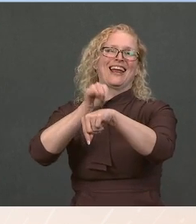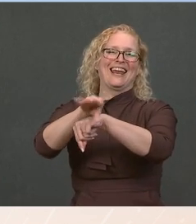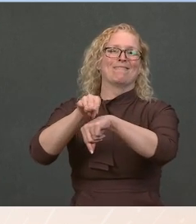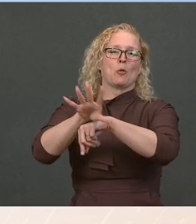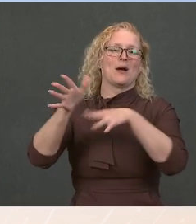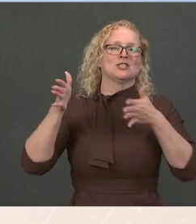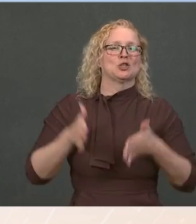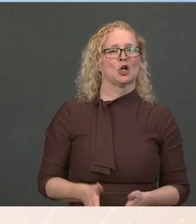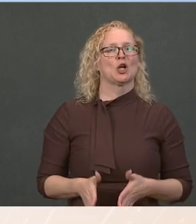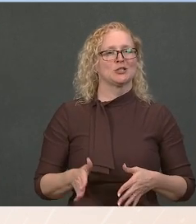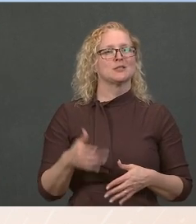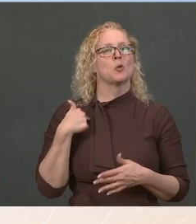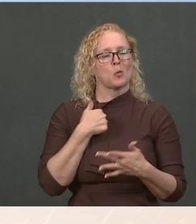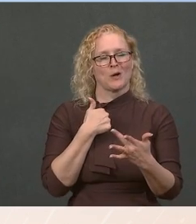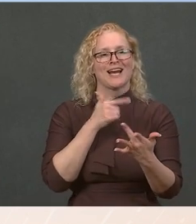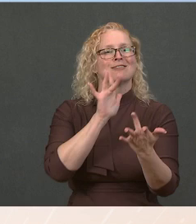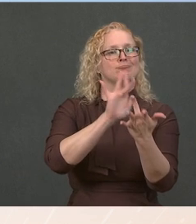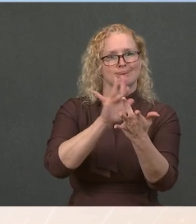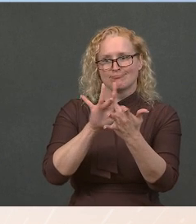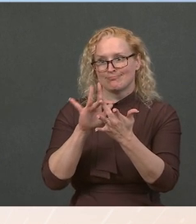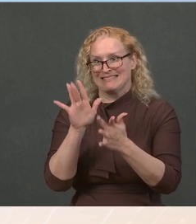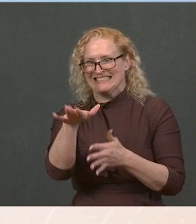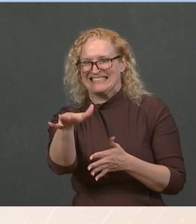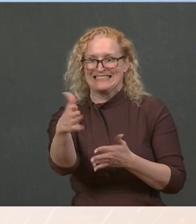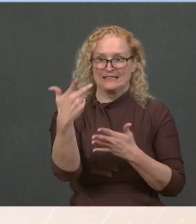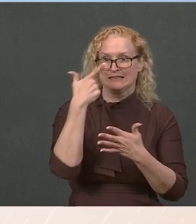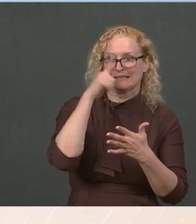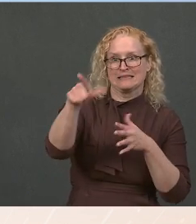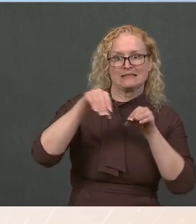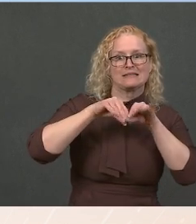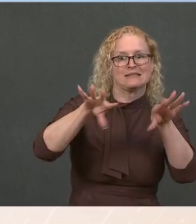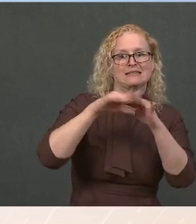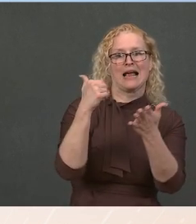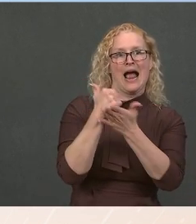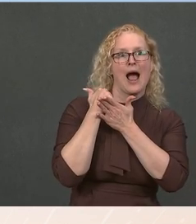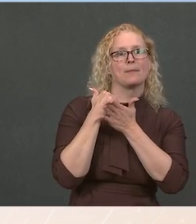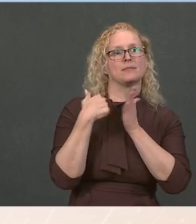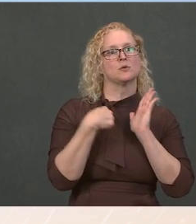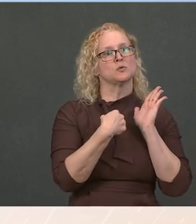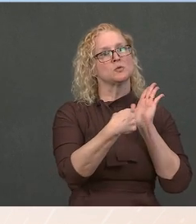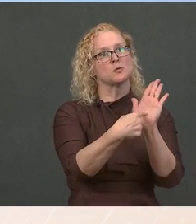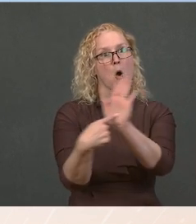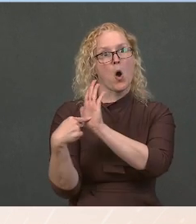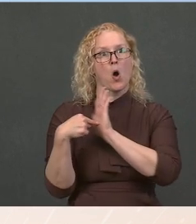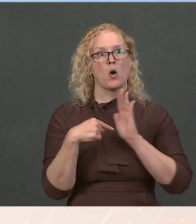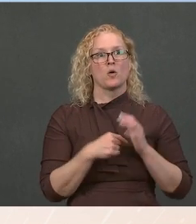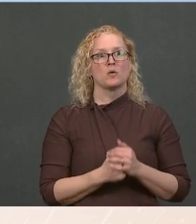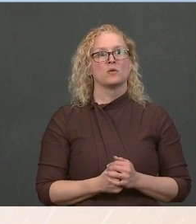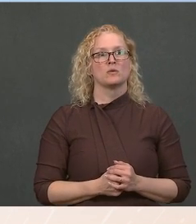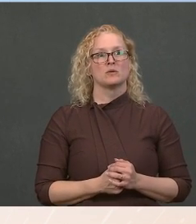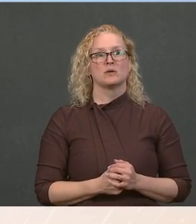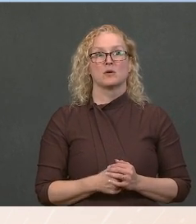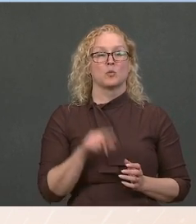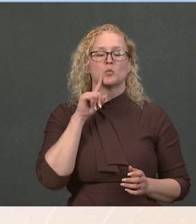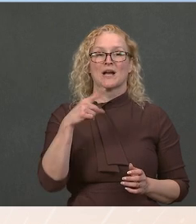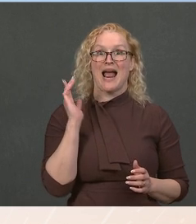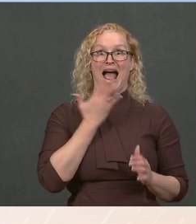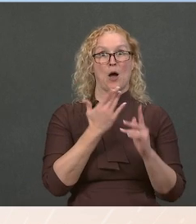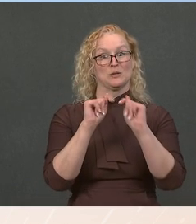We have an amazing digital team that continues to do that work, and you've even seen the President partner up with some folks in that space.